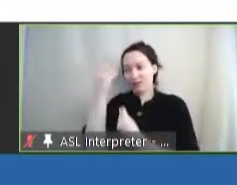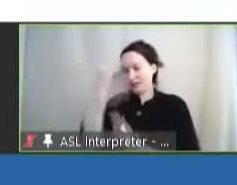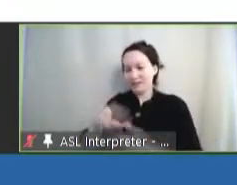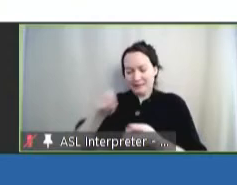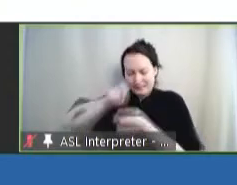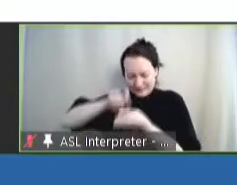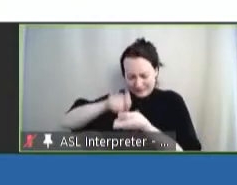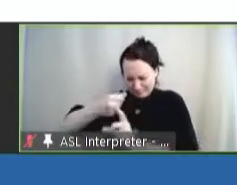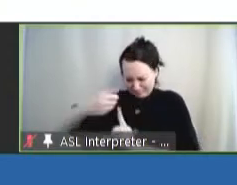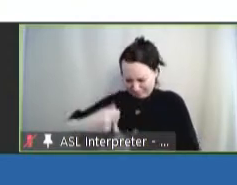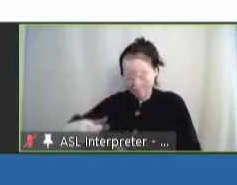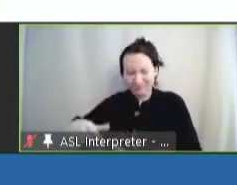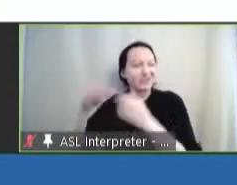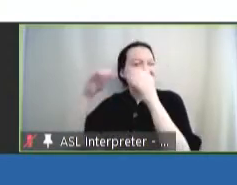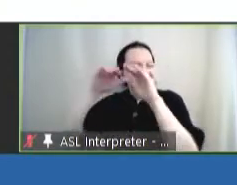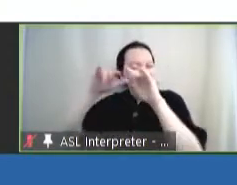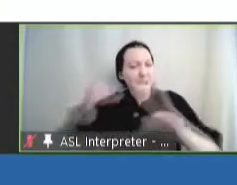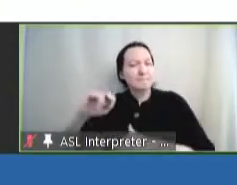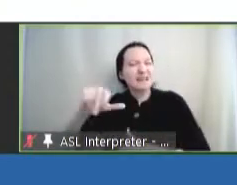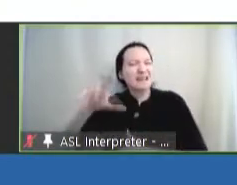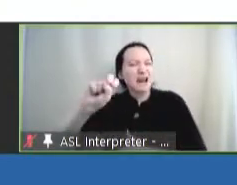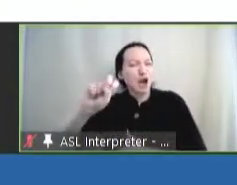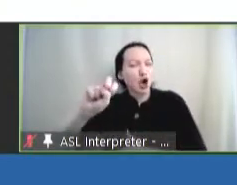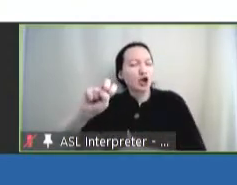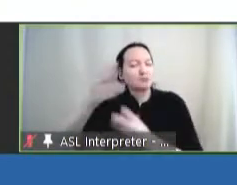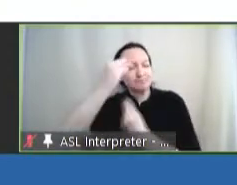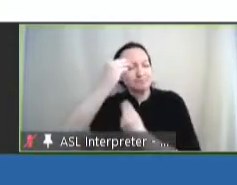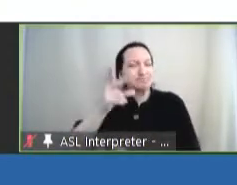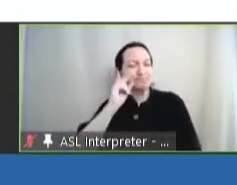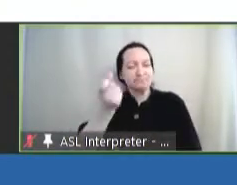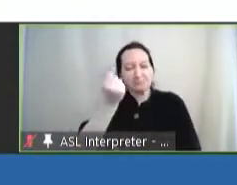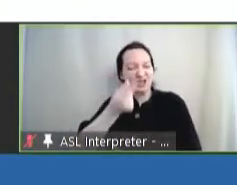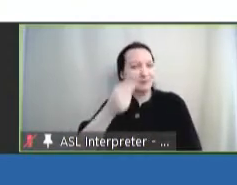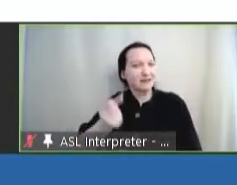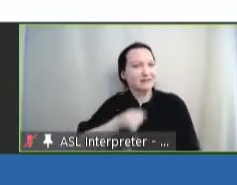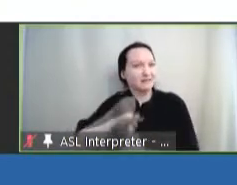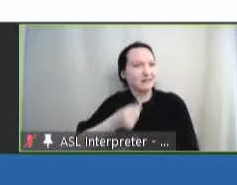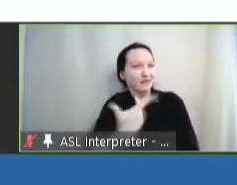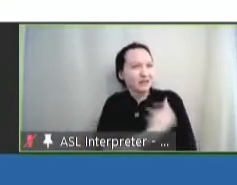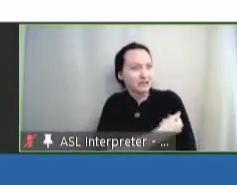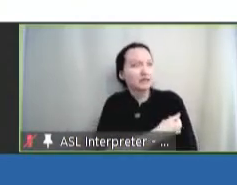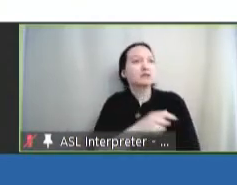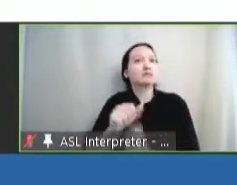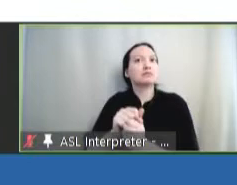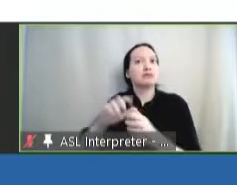individual-level Medicare data to understand the impact of vaccination on key COVID outcomes. So,